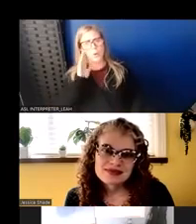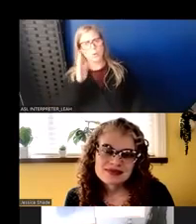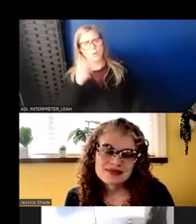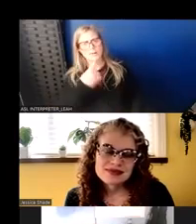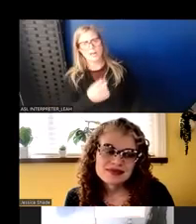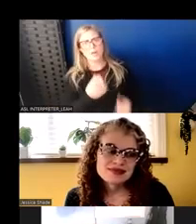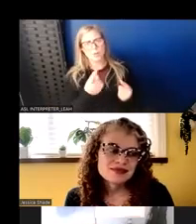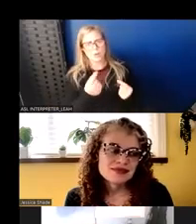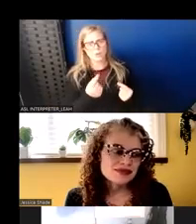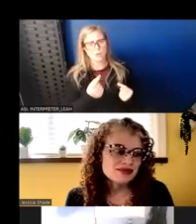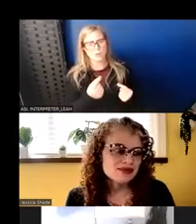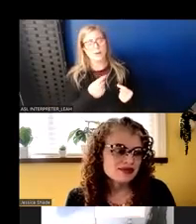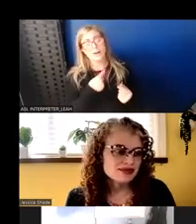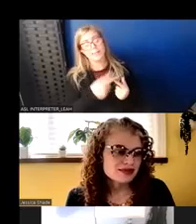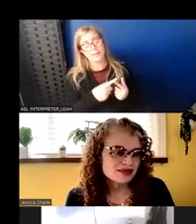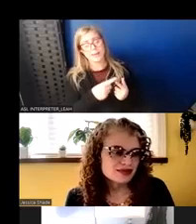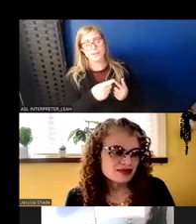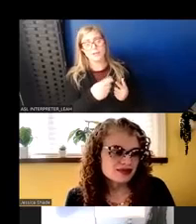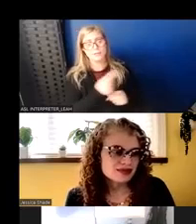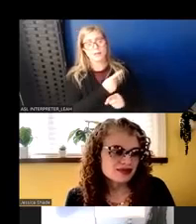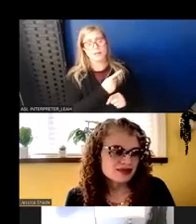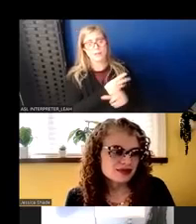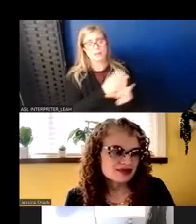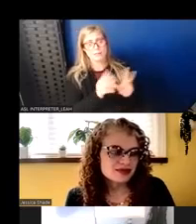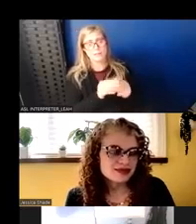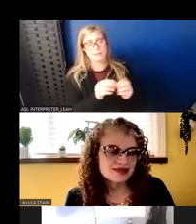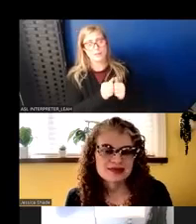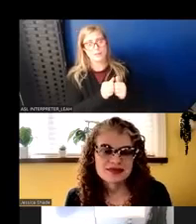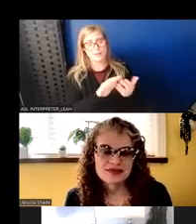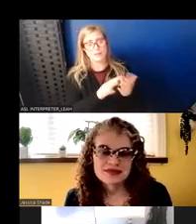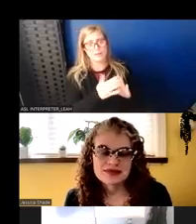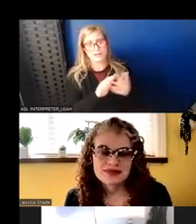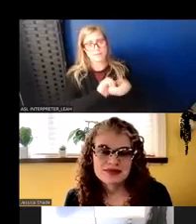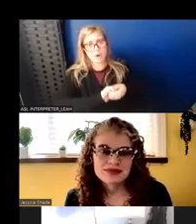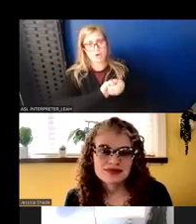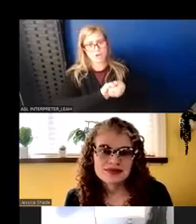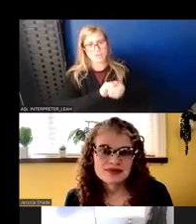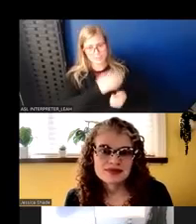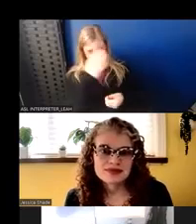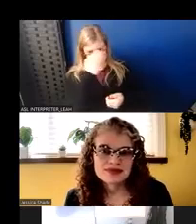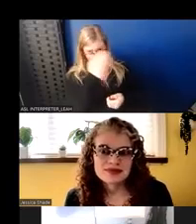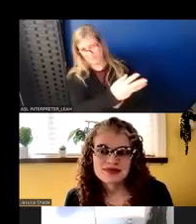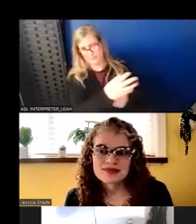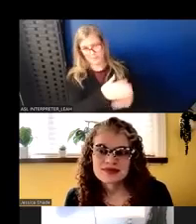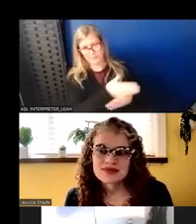And then you regularly meet with the community partners. You're going to run our plan by them and you're going to get their consultation.